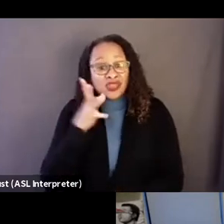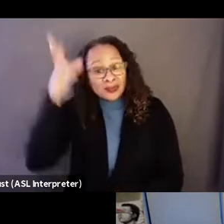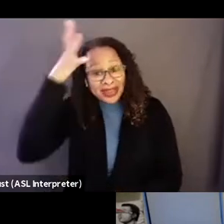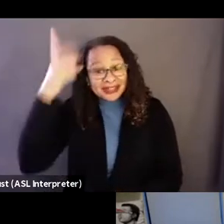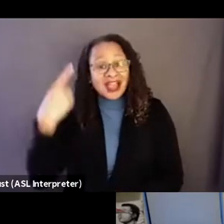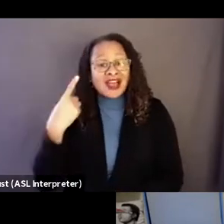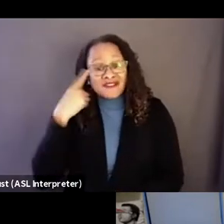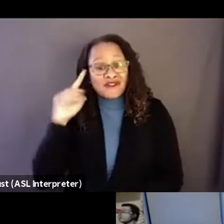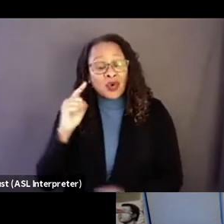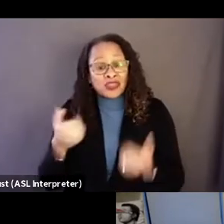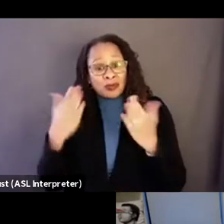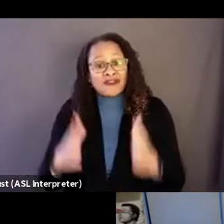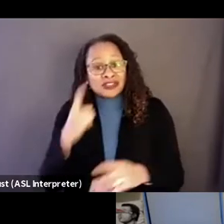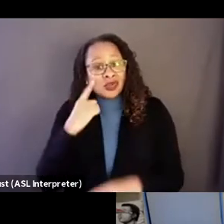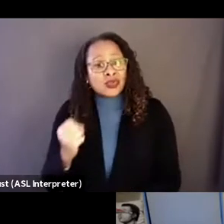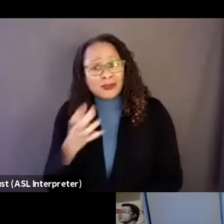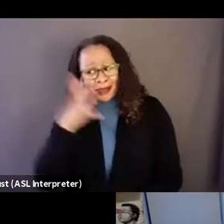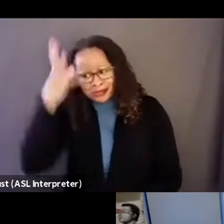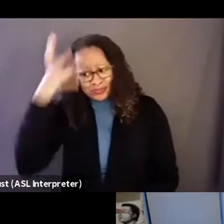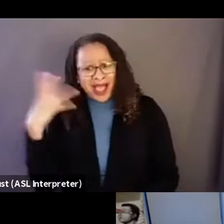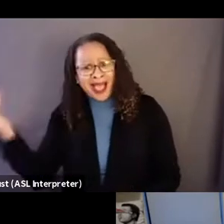So parents are not out here working,